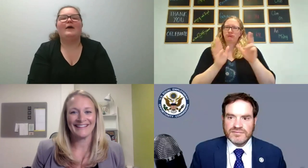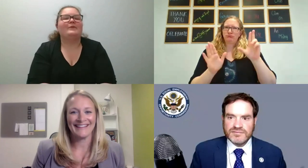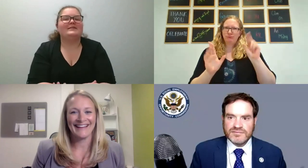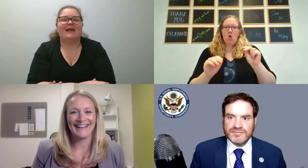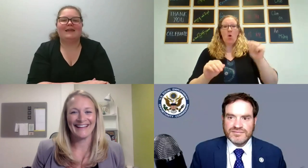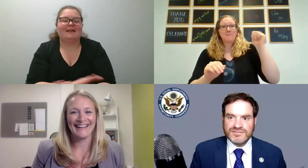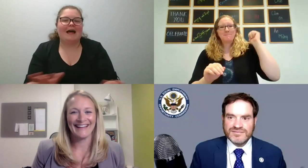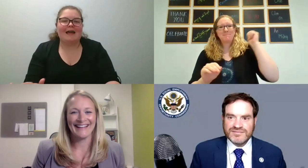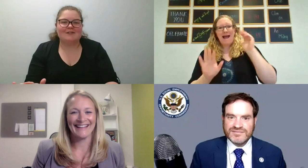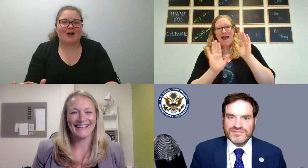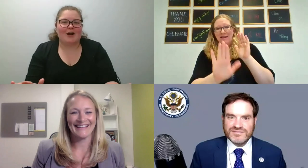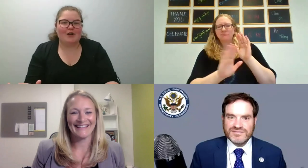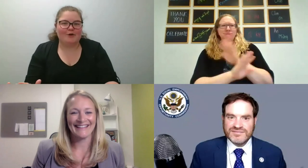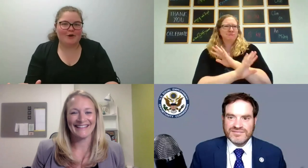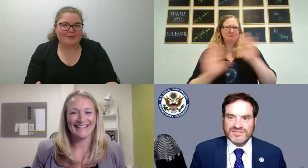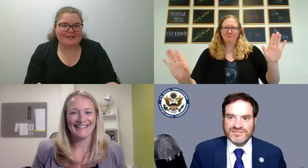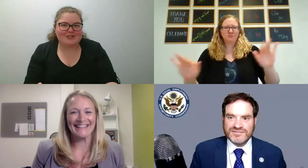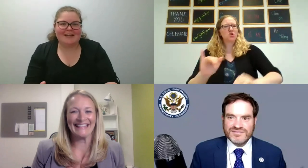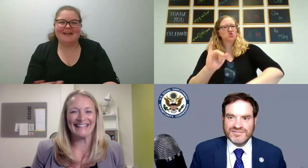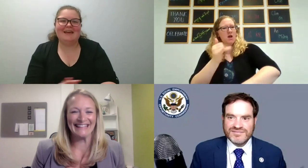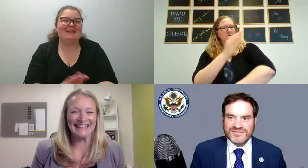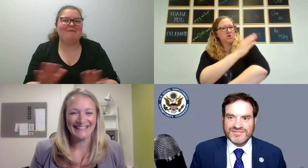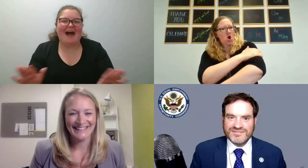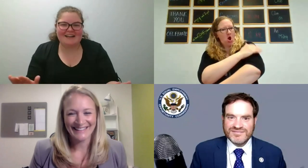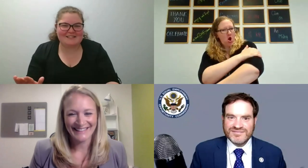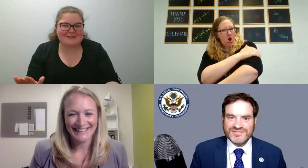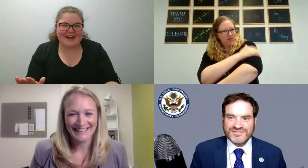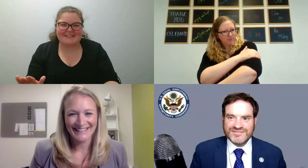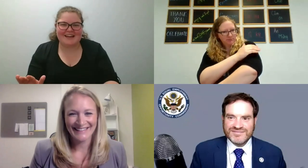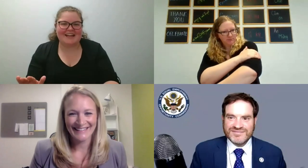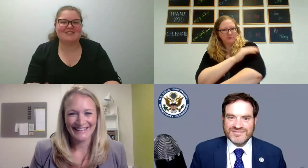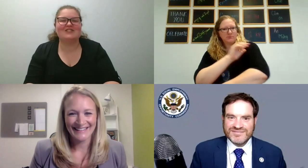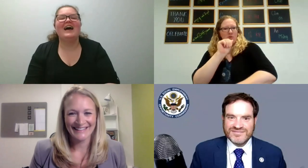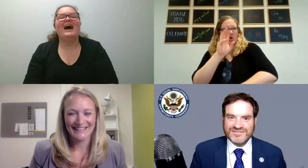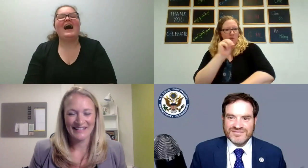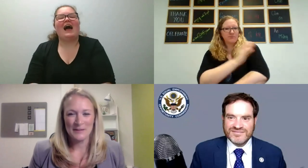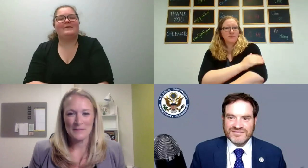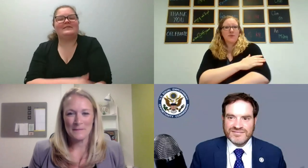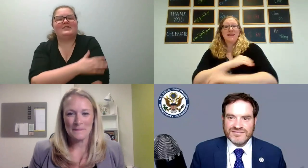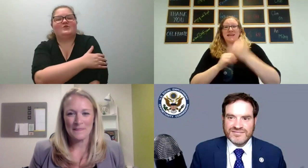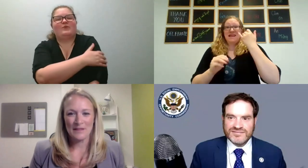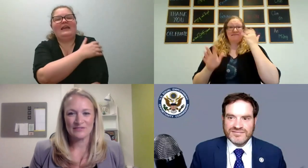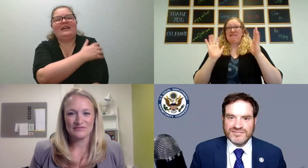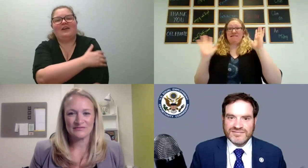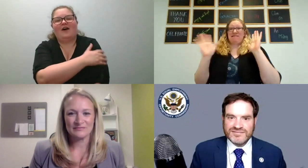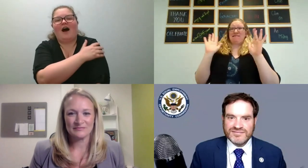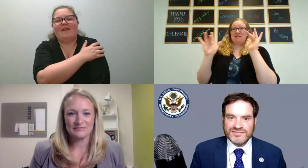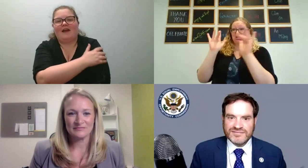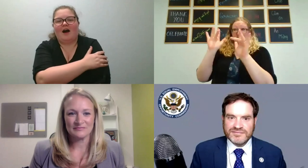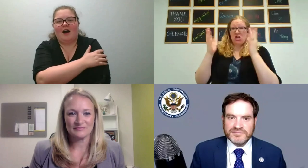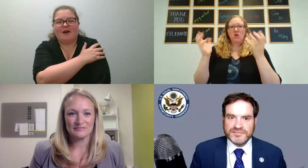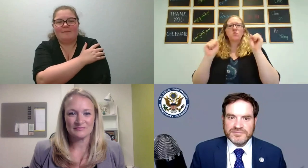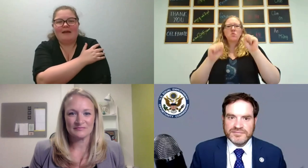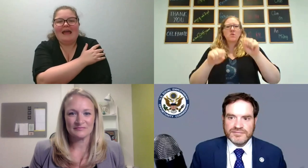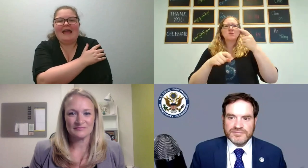I would say the legs are a no-no region, the back's do not touch. I would say just right here on the arm